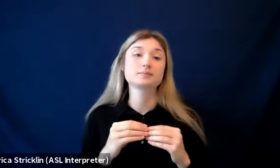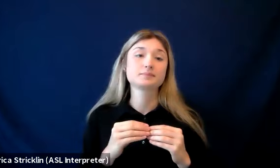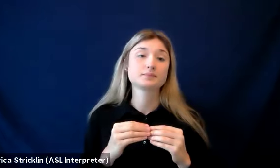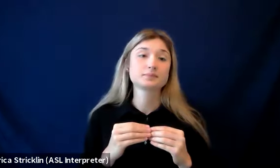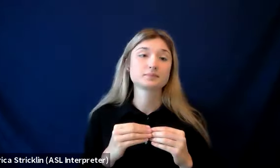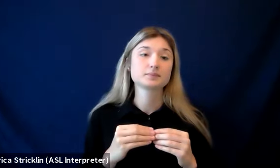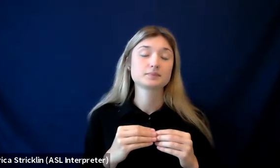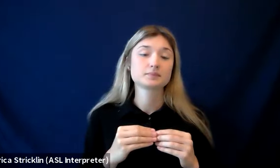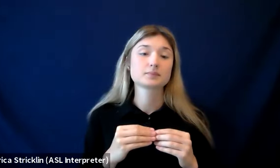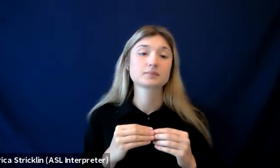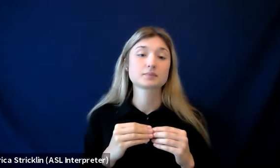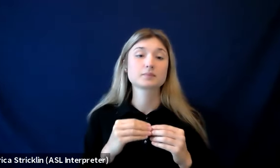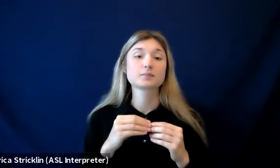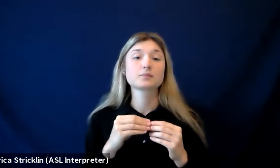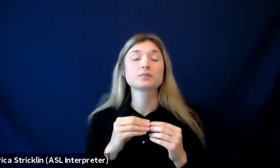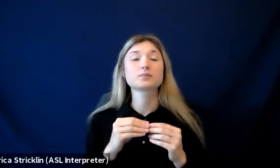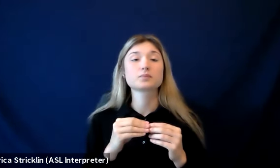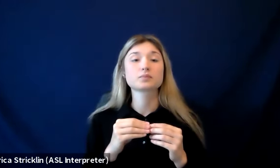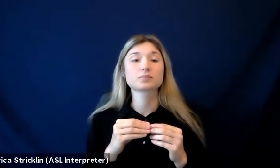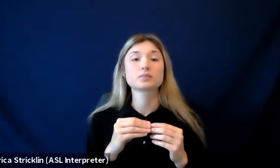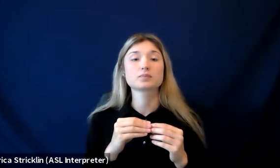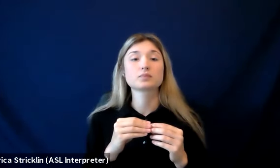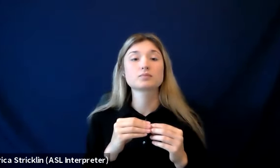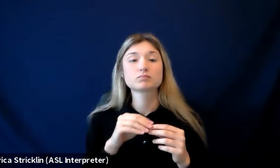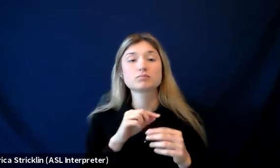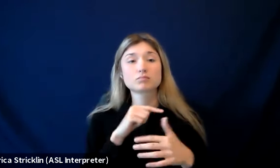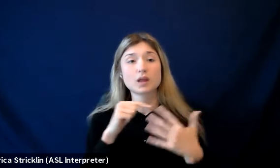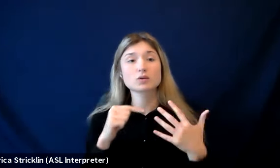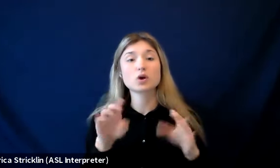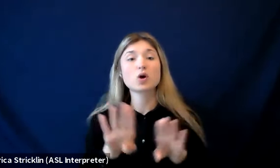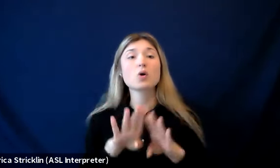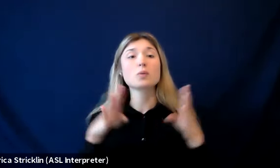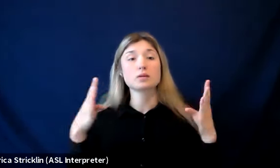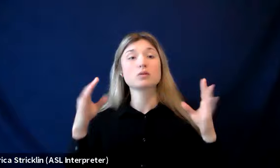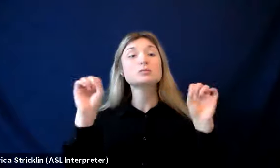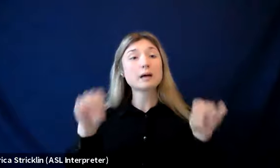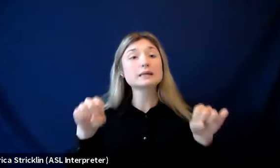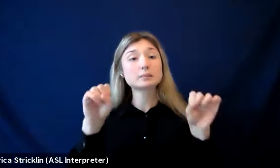that open those that open those possibilities.